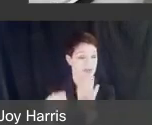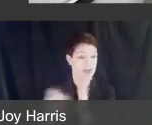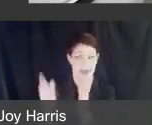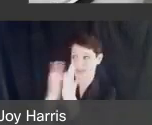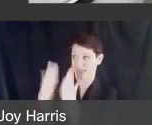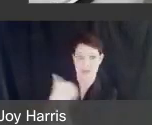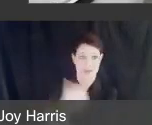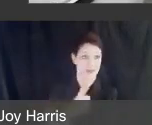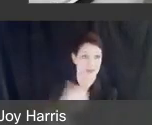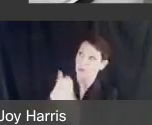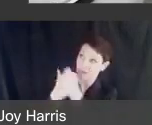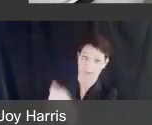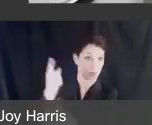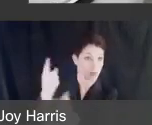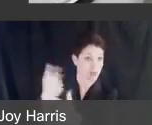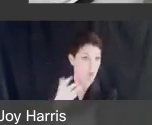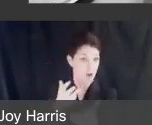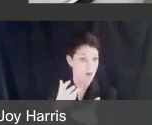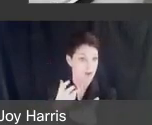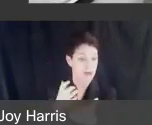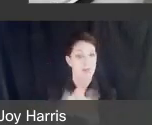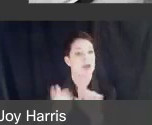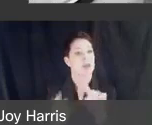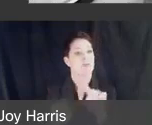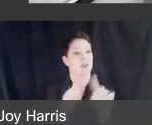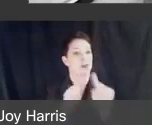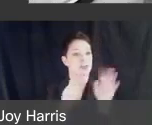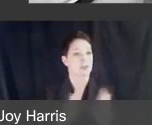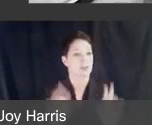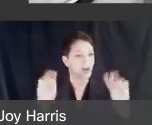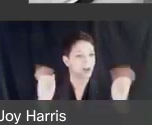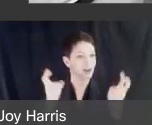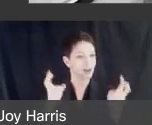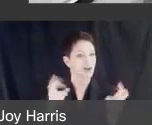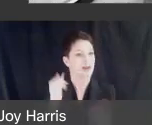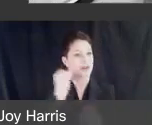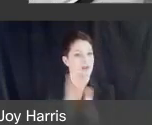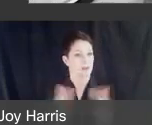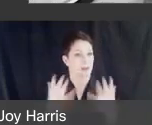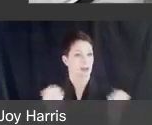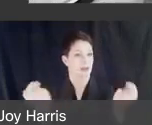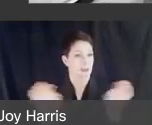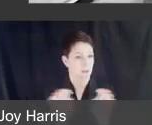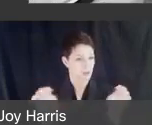which is to be the first responders in a case of a public health emergency requiring vaccination